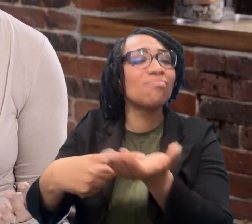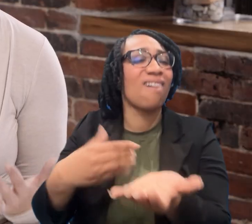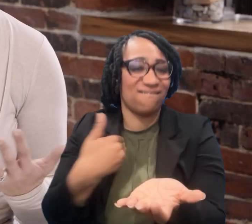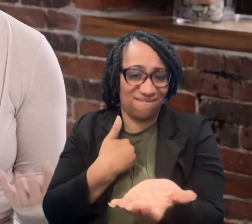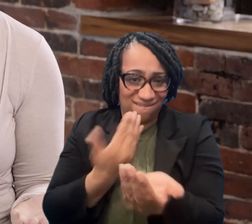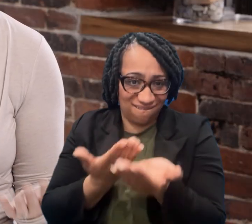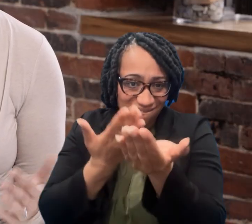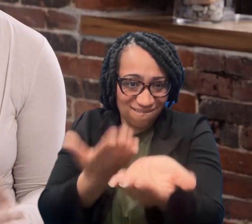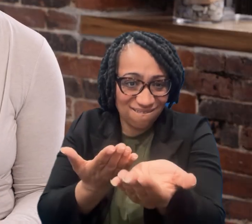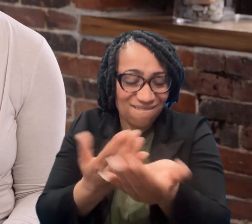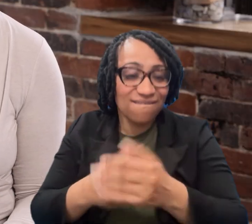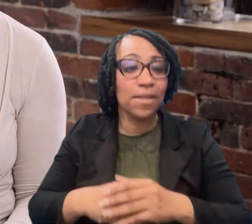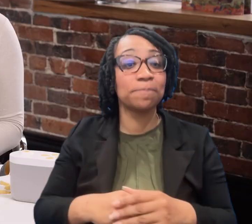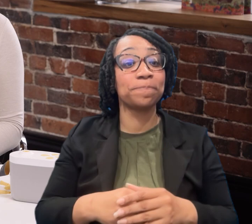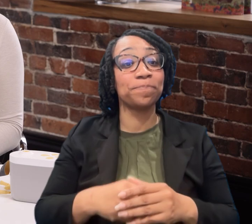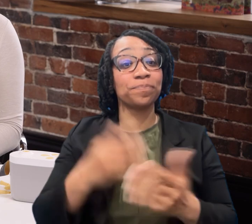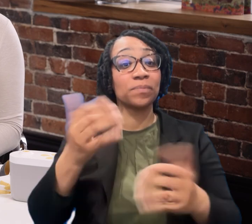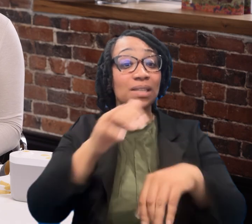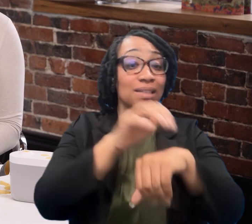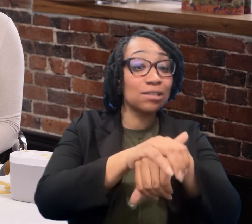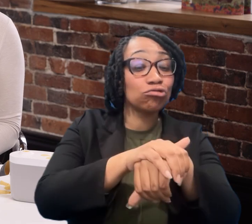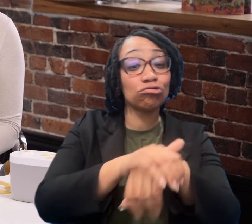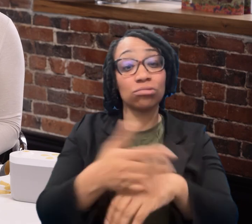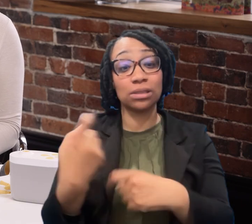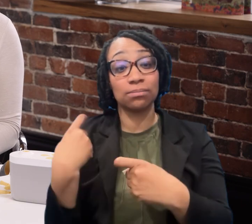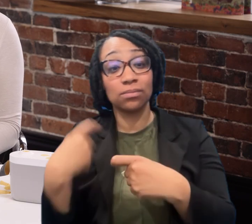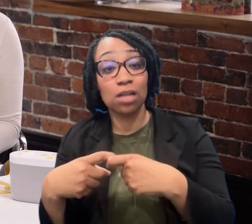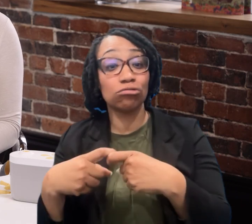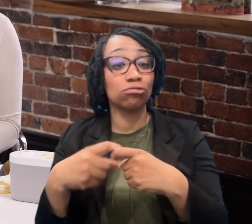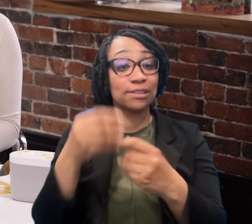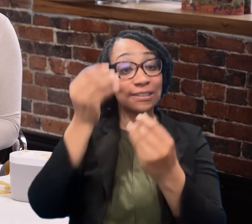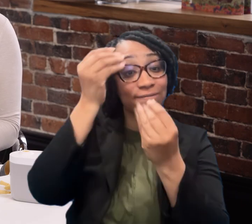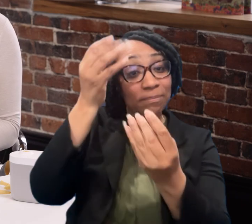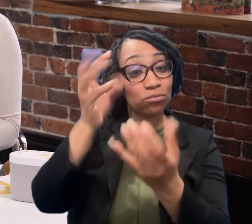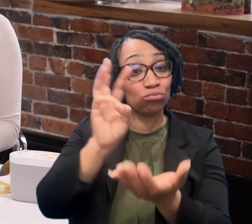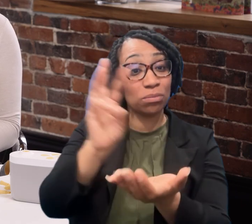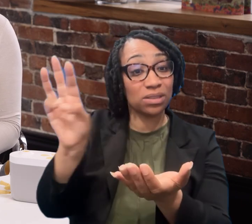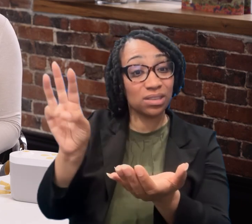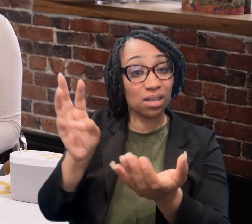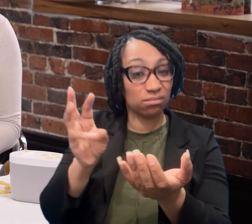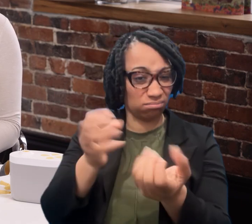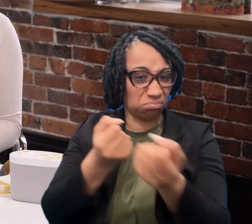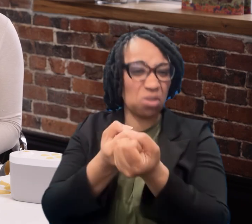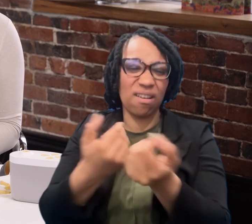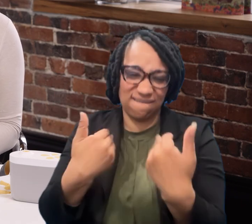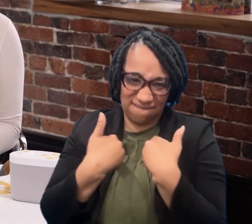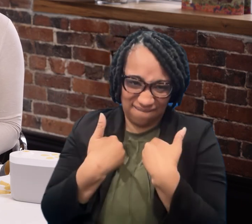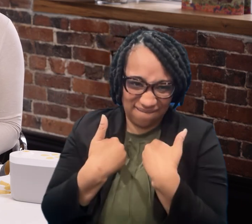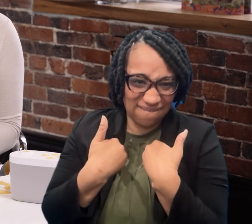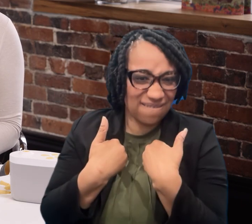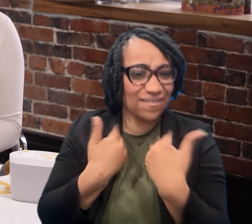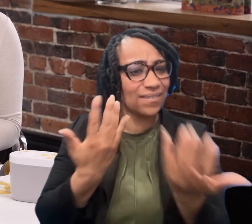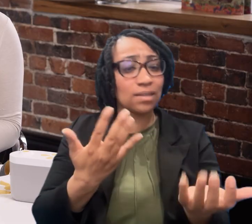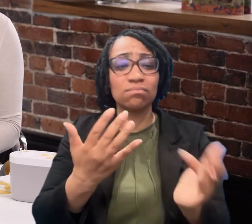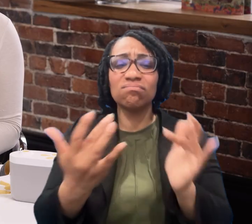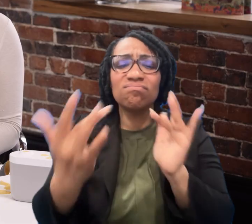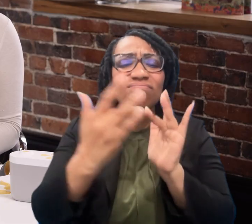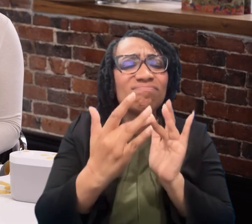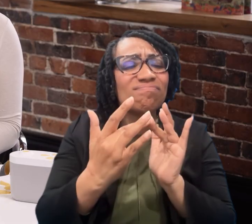you that you could attend monthly. Plus, the majority of our resources are available in both English and Spanish, including our website. So, if you do feel like you need